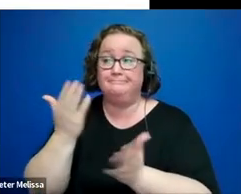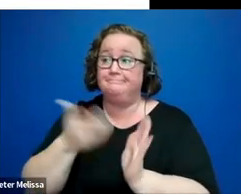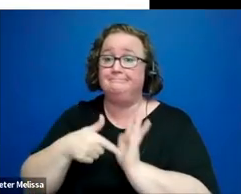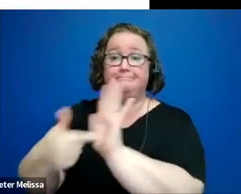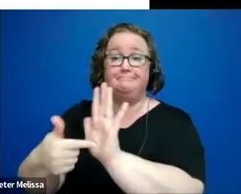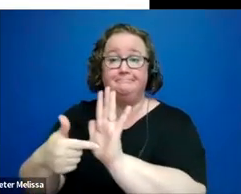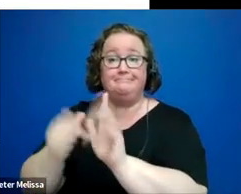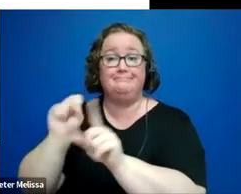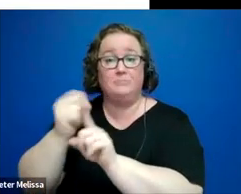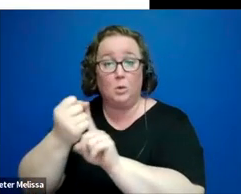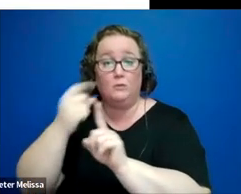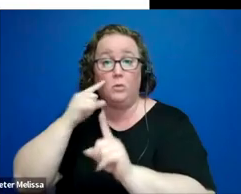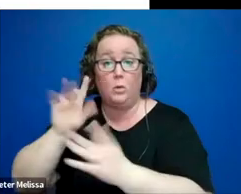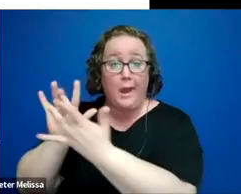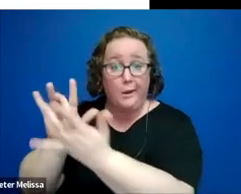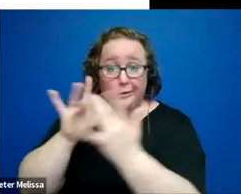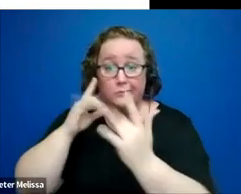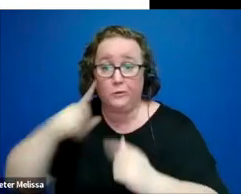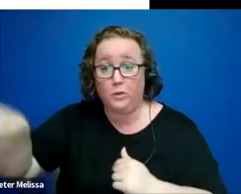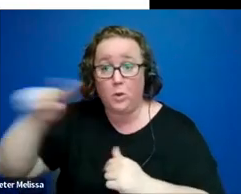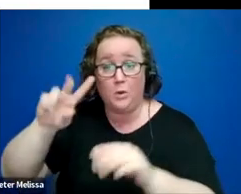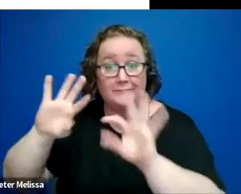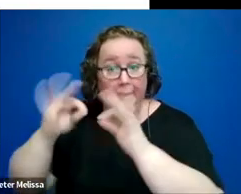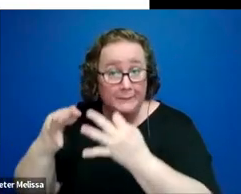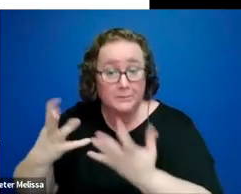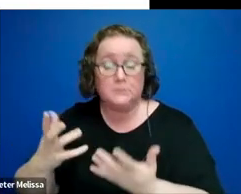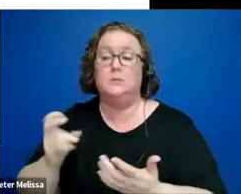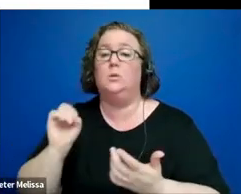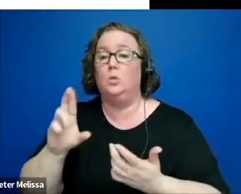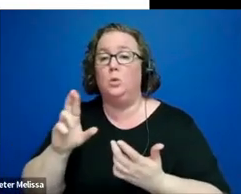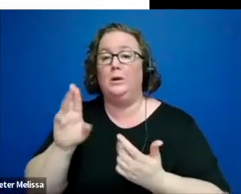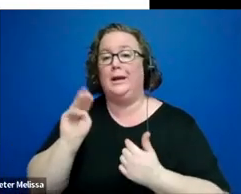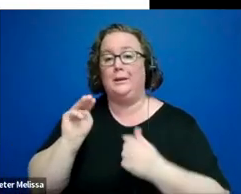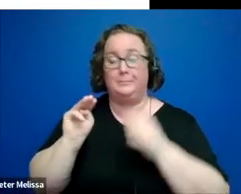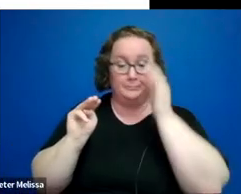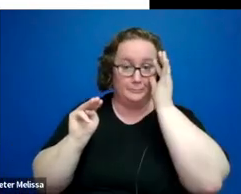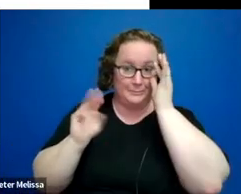outreach to these families also MCH/Maternal Child Health